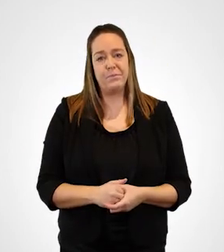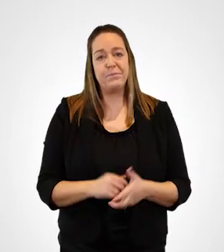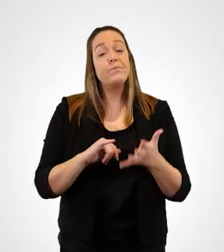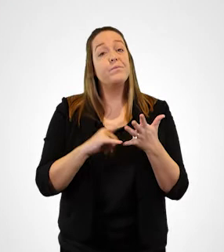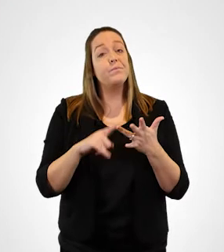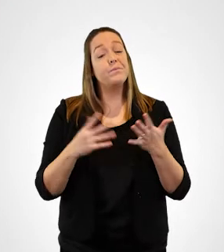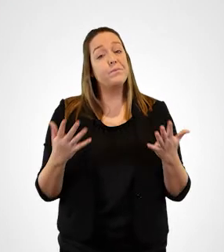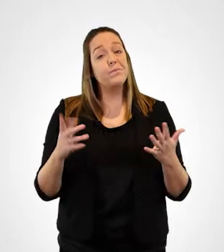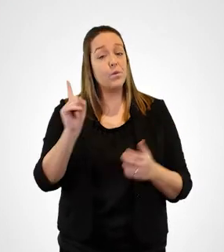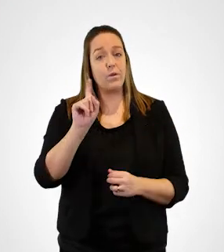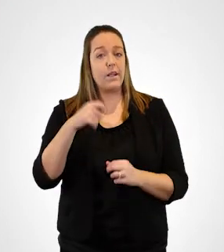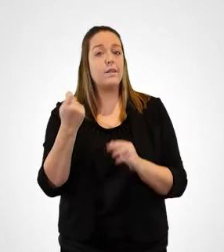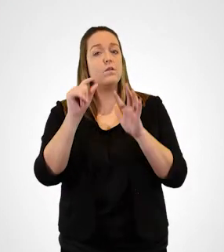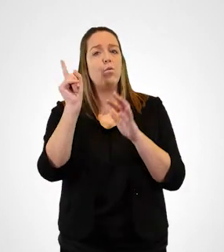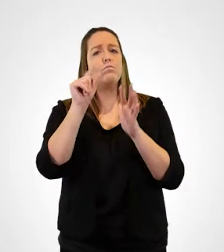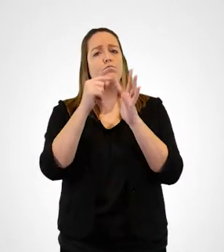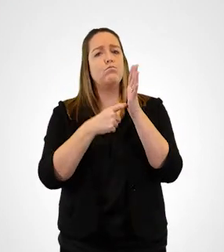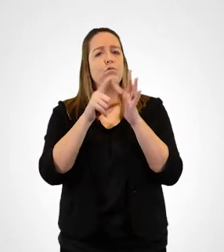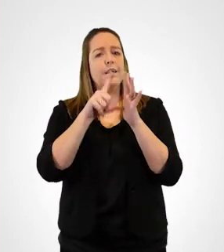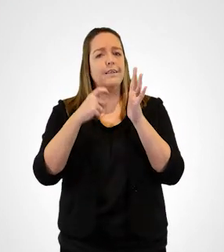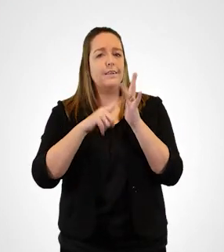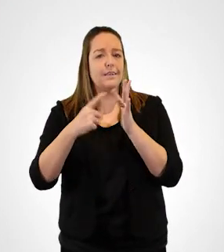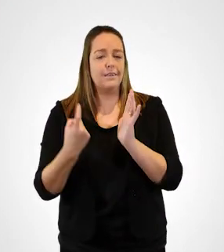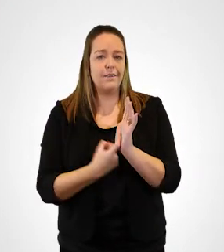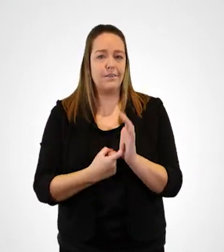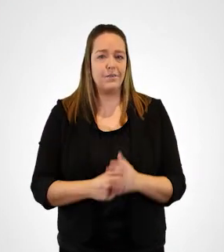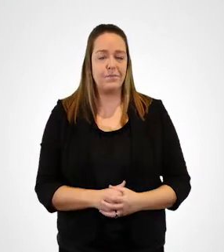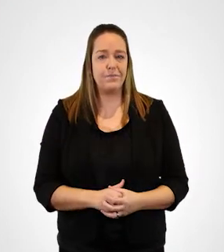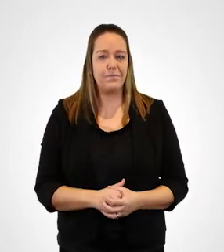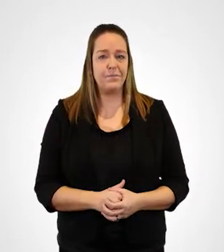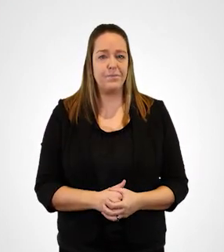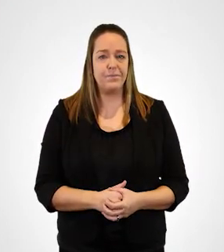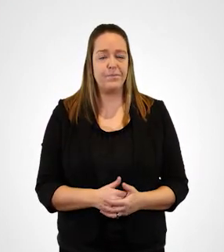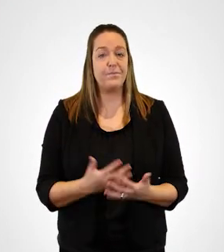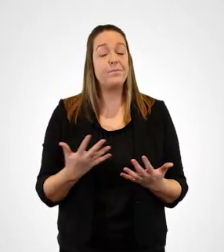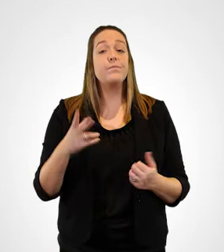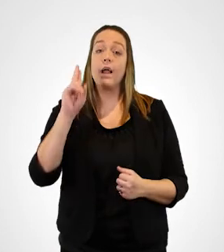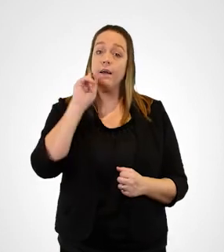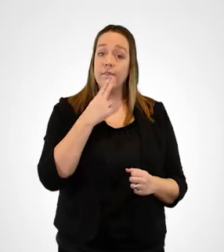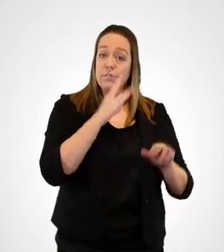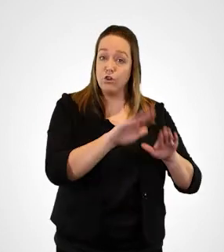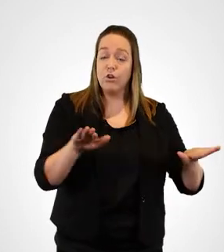So let's look at what the predictors were. Well, we found that for the deaf children